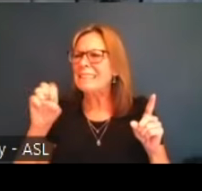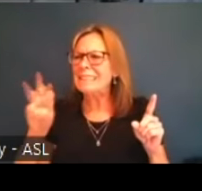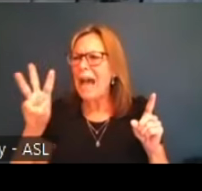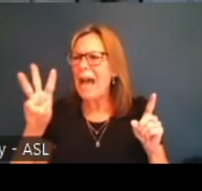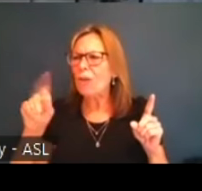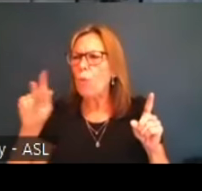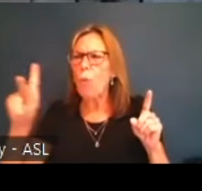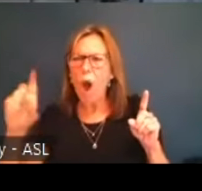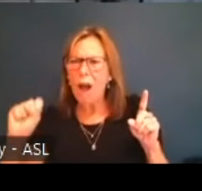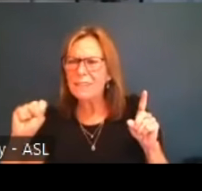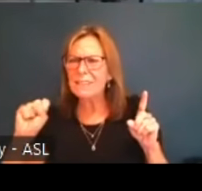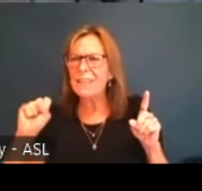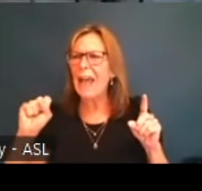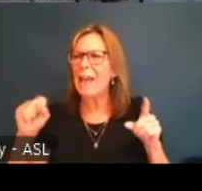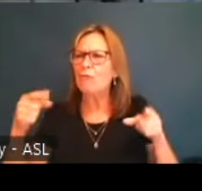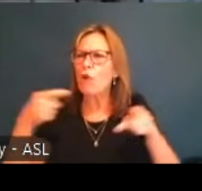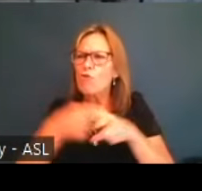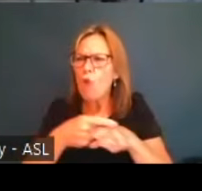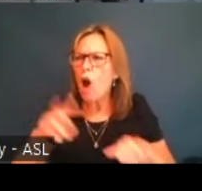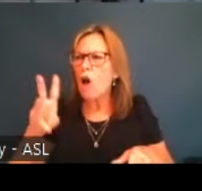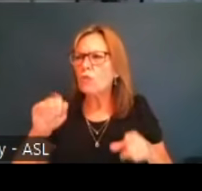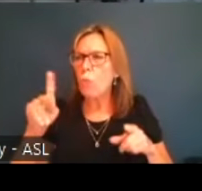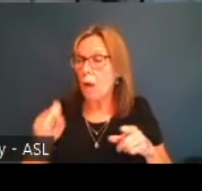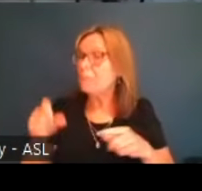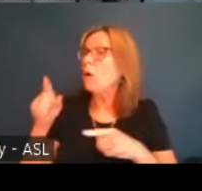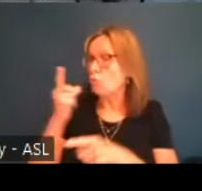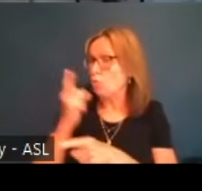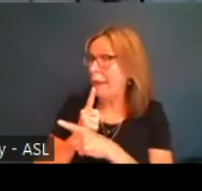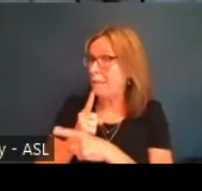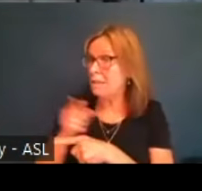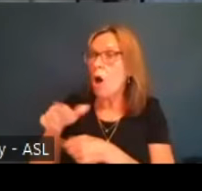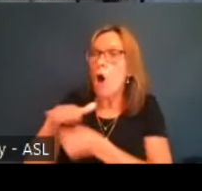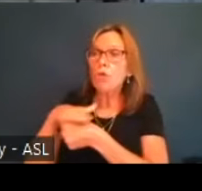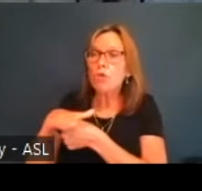are owned by local municipalities, it's the town,